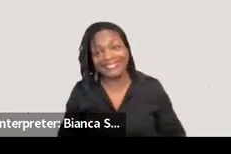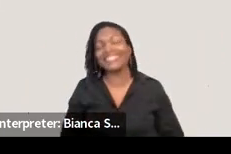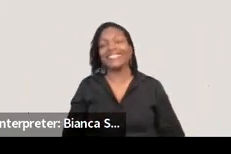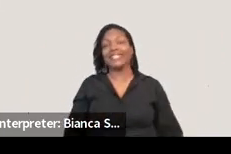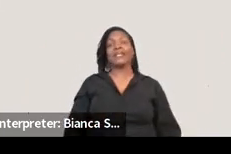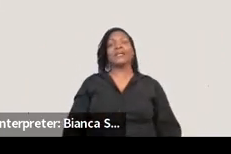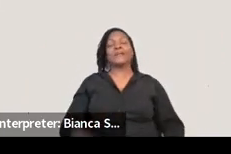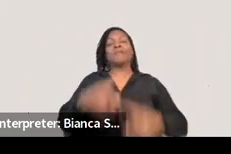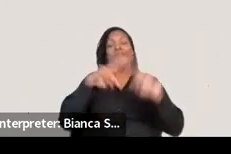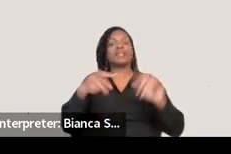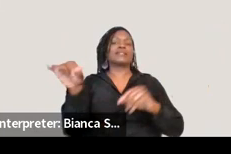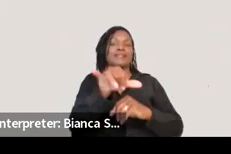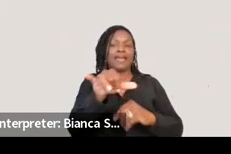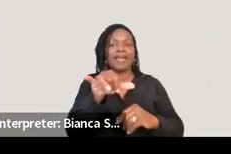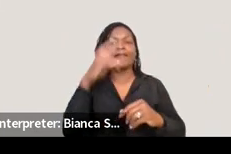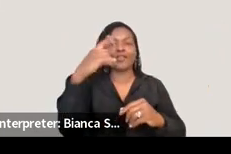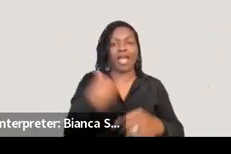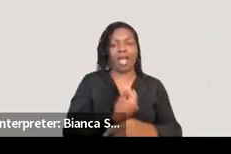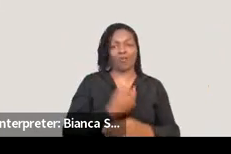And we're working to improve the school climate to enhance our students well-being, their sense of belonging, their safety and their support.